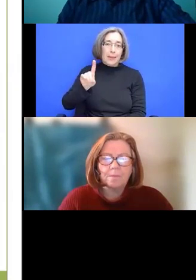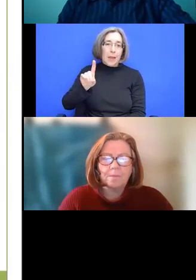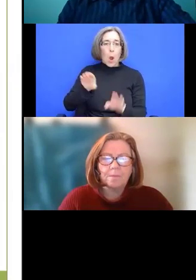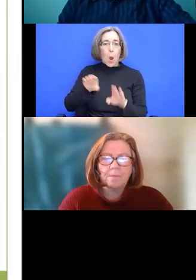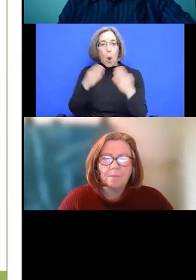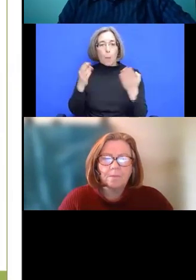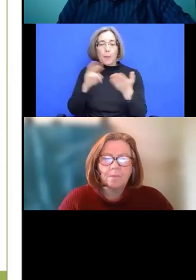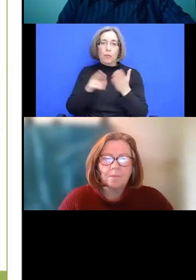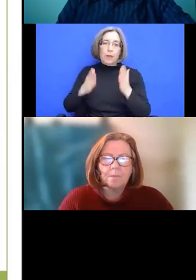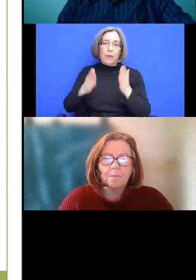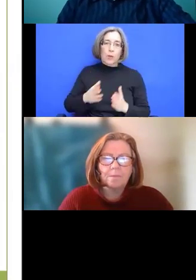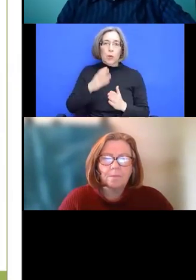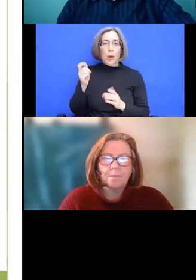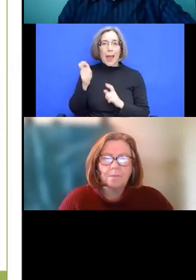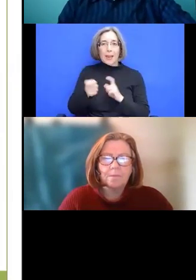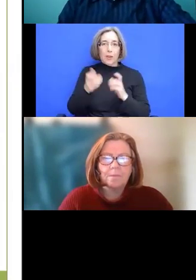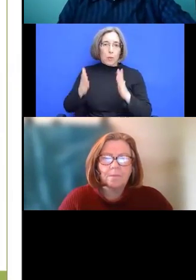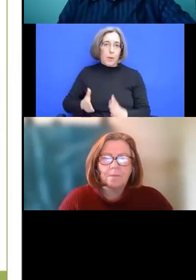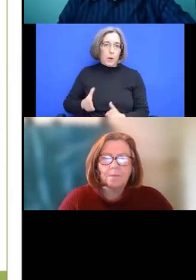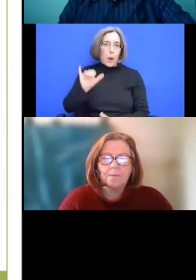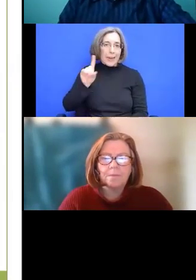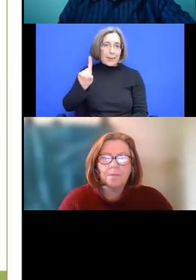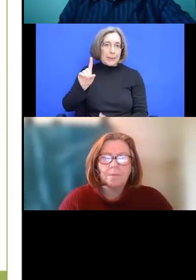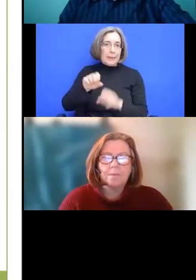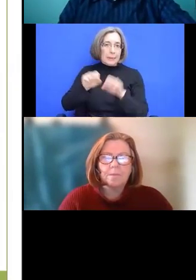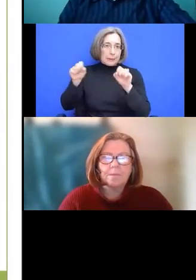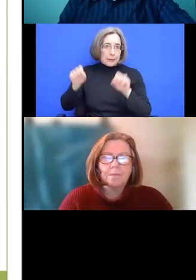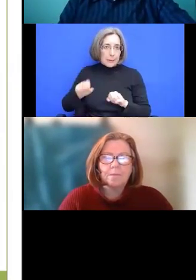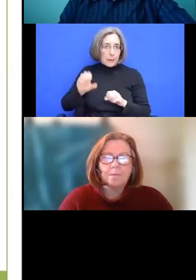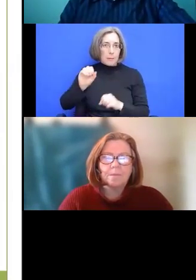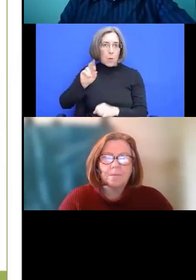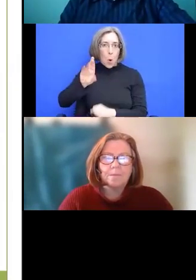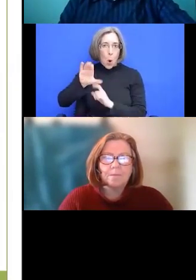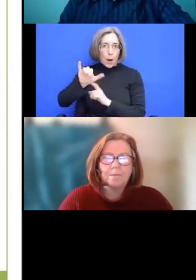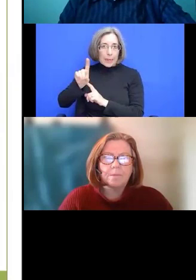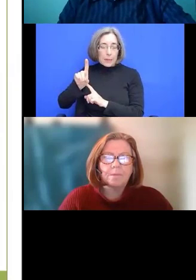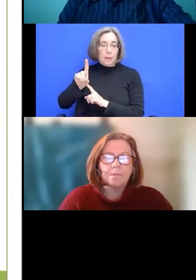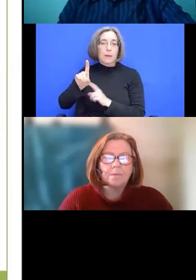This is a way of being able to link all of your research,